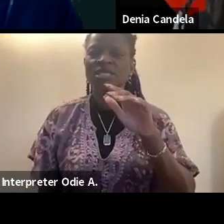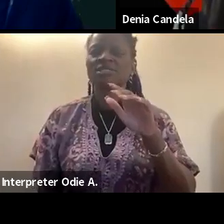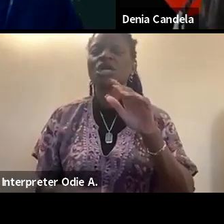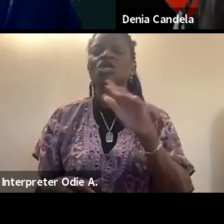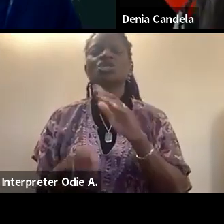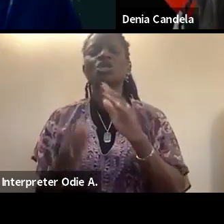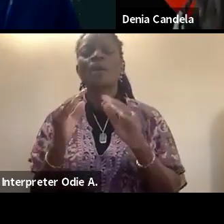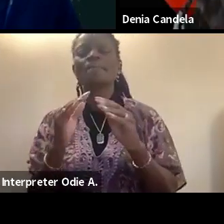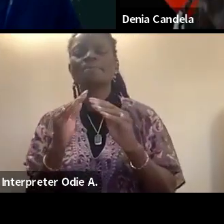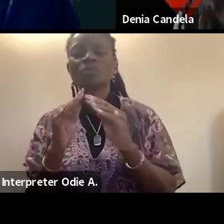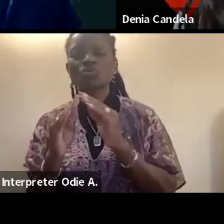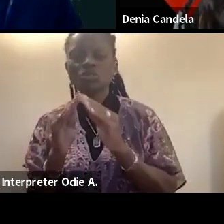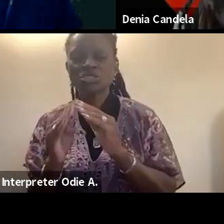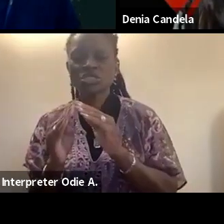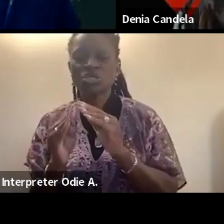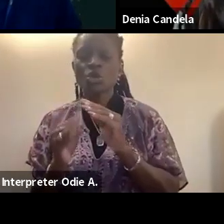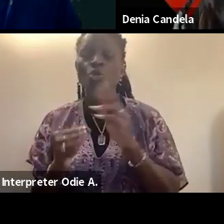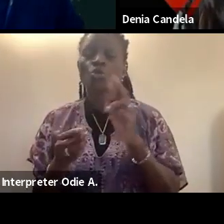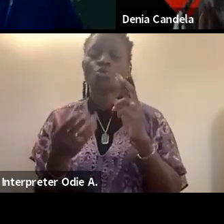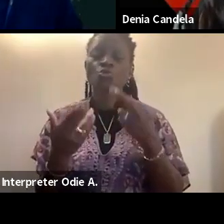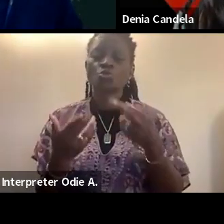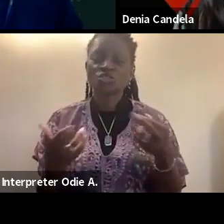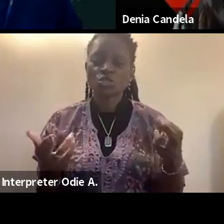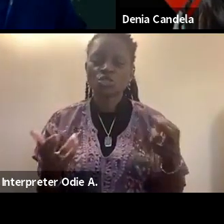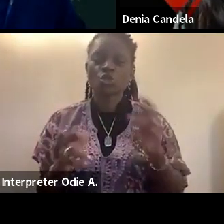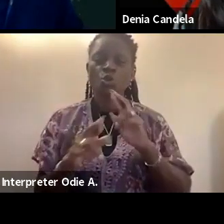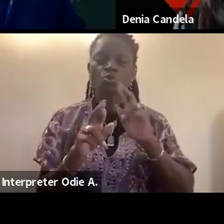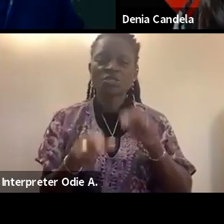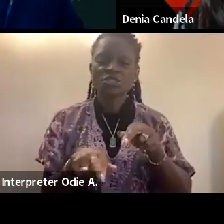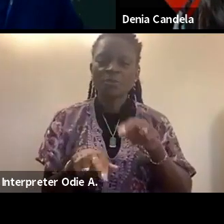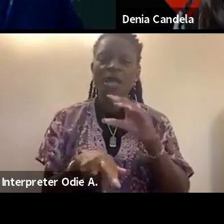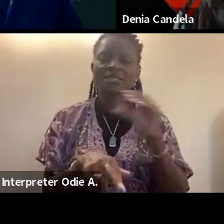Our focus is really around providing